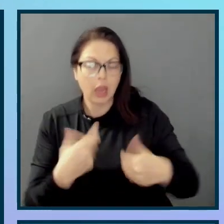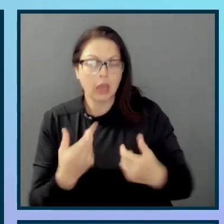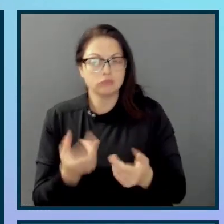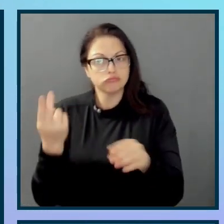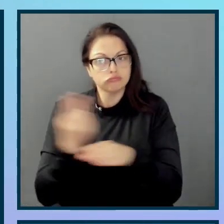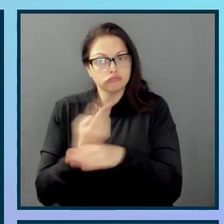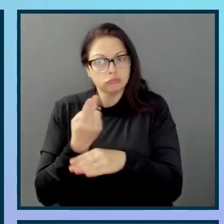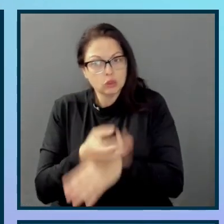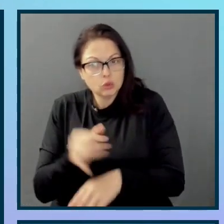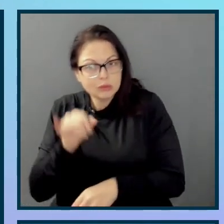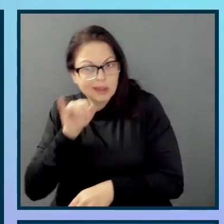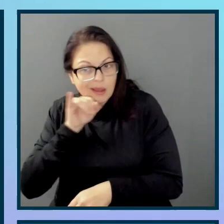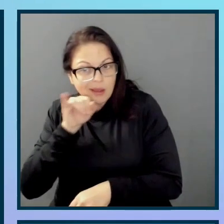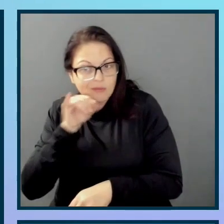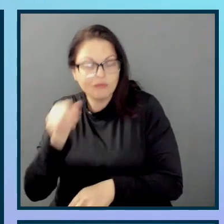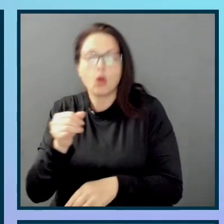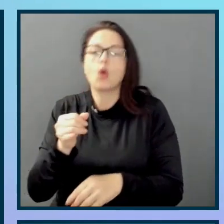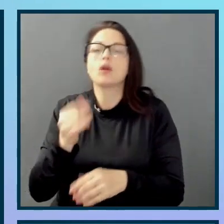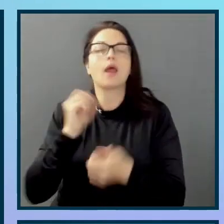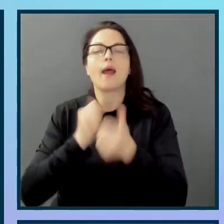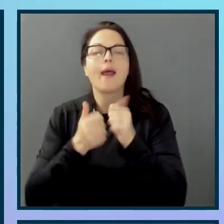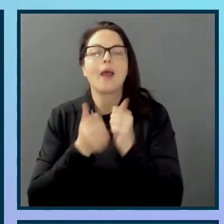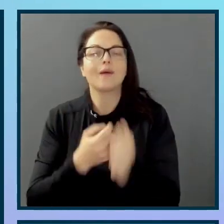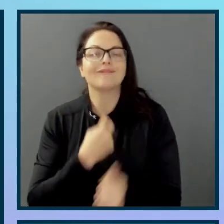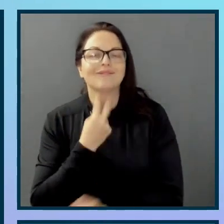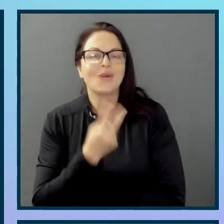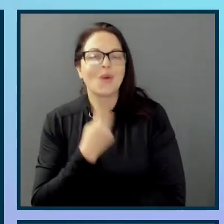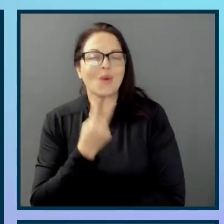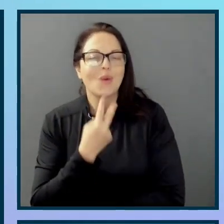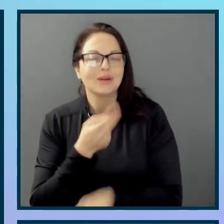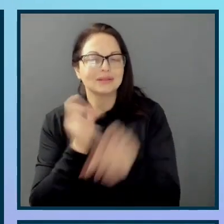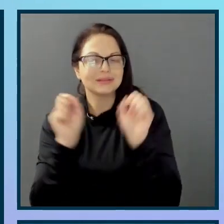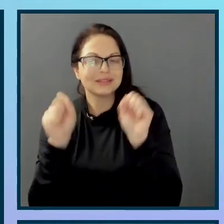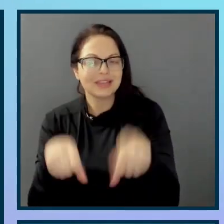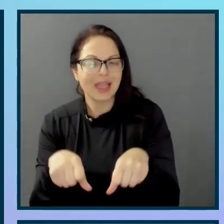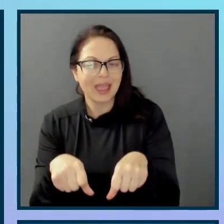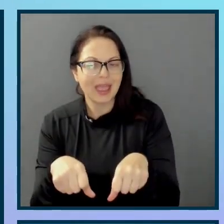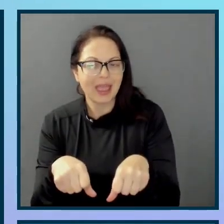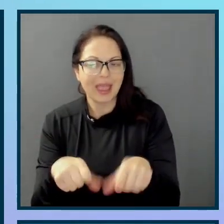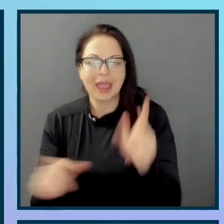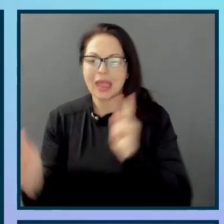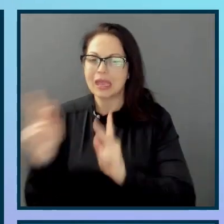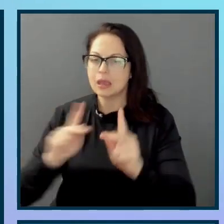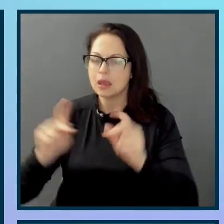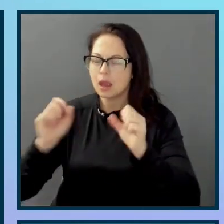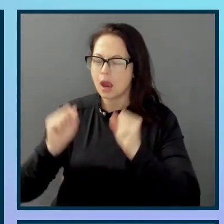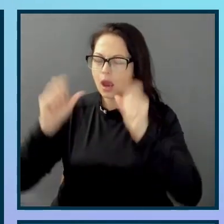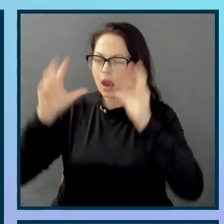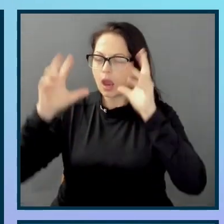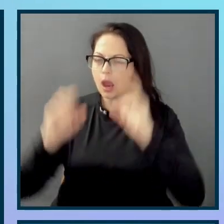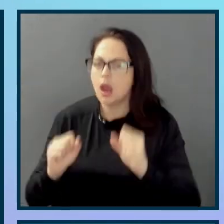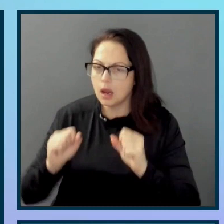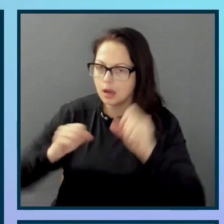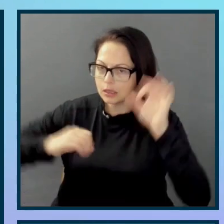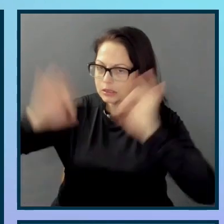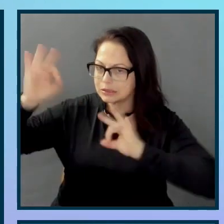and start using voiceover to navigate through an app or through a website or something. And so, although this kind of level of understanding